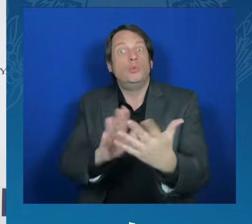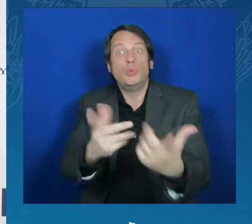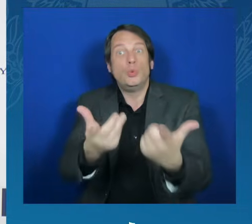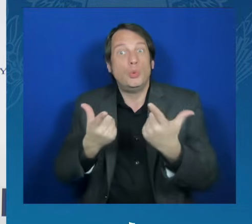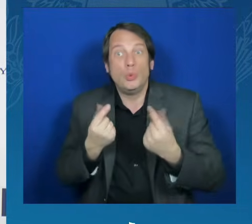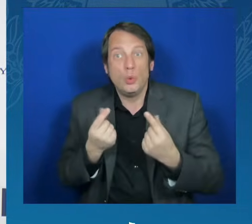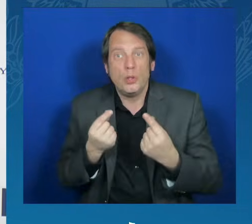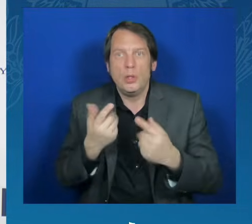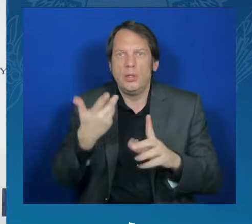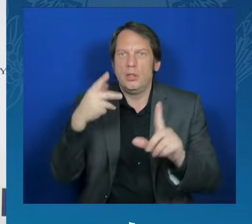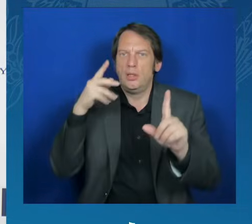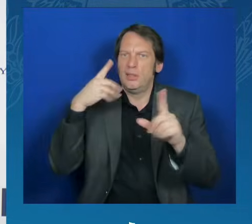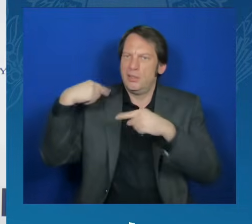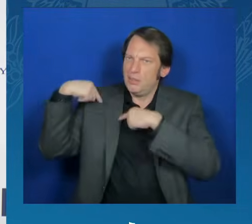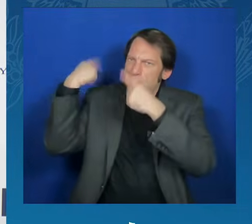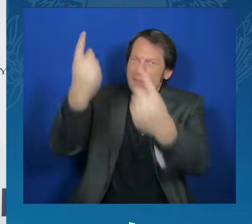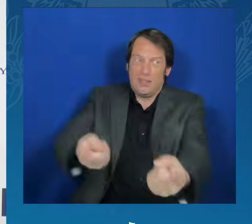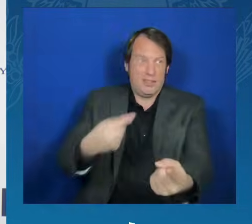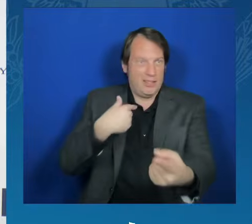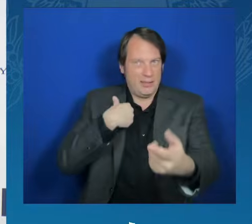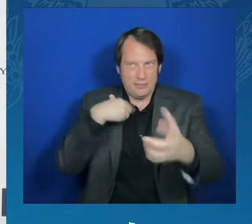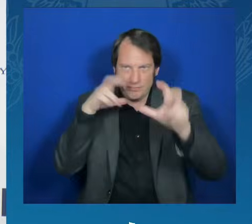a resilient and innovative economy.